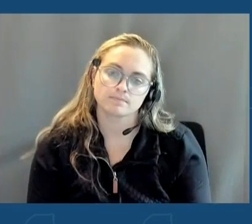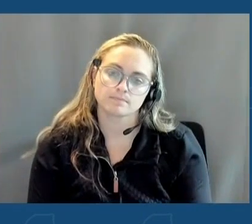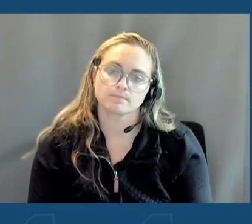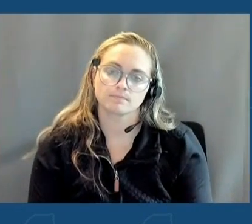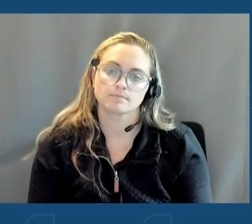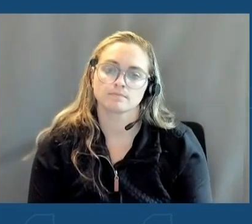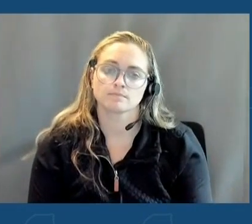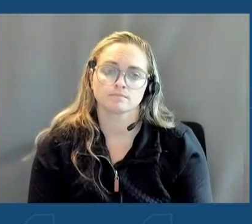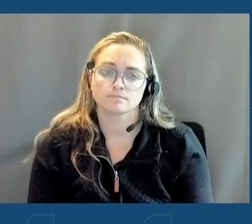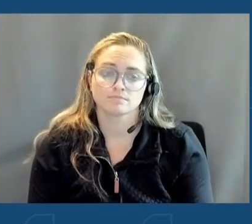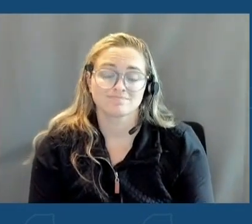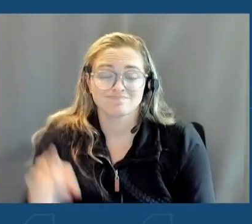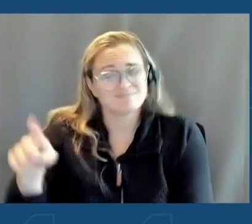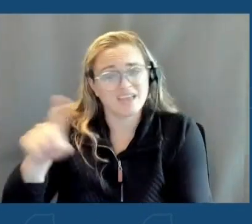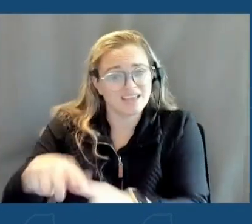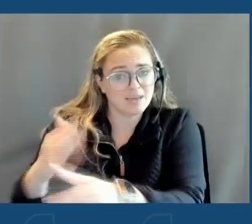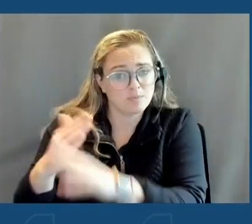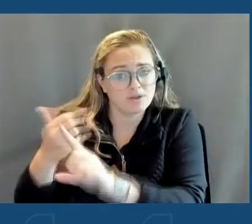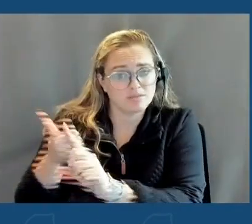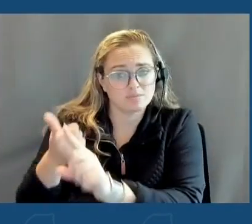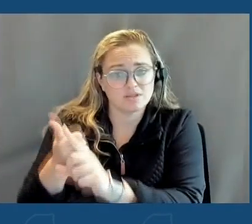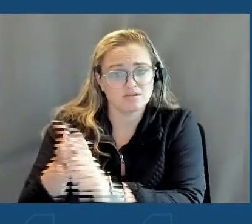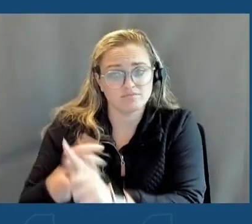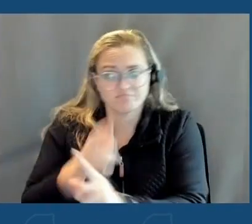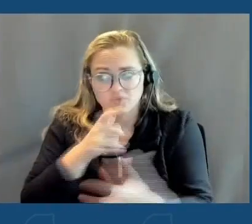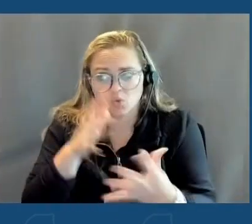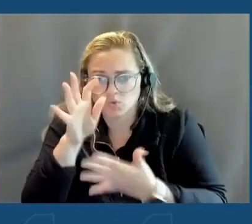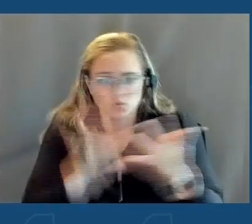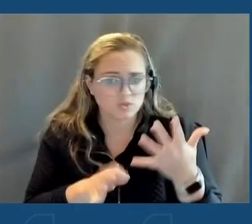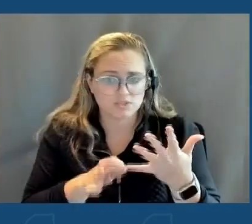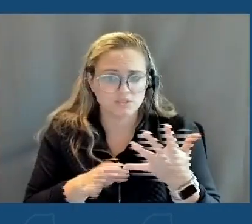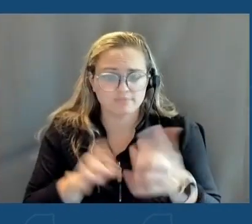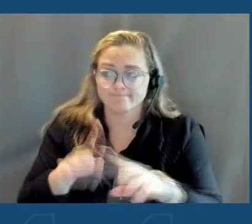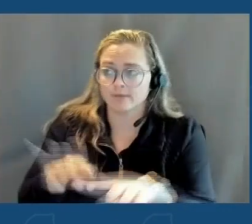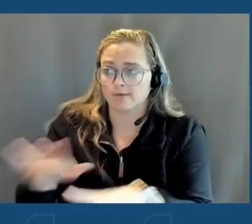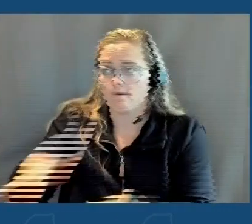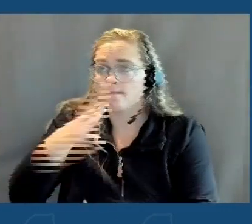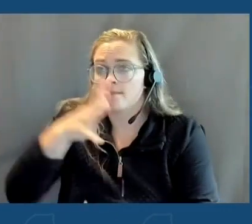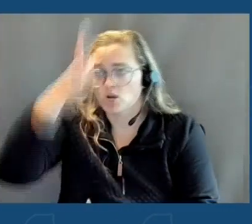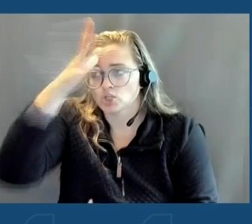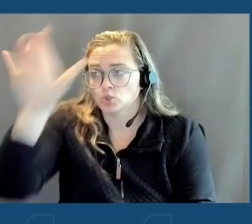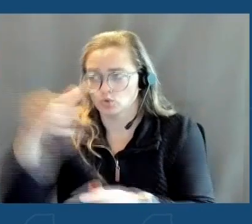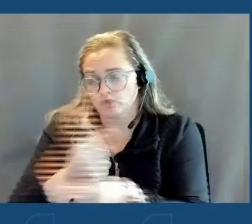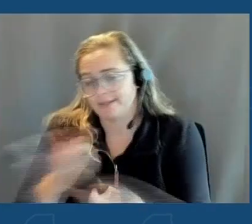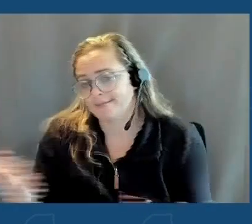IN A COLD, DARK AND SCARY PLACE UNKNOWN TO THEM, SCARY FOR YOUR CHILD THINK ABOUT THEM AND GET